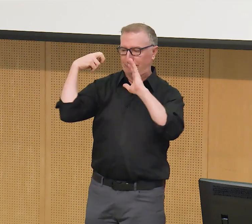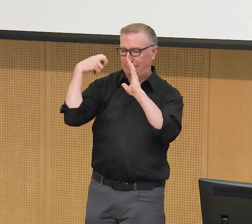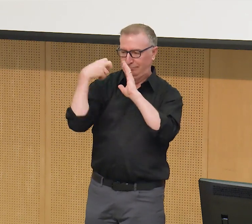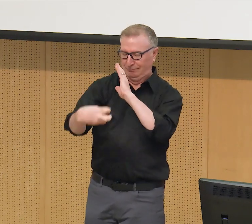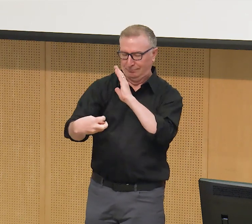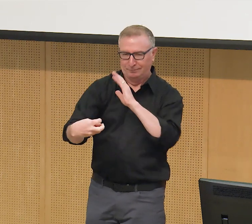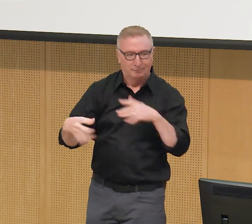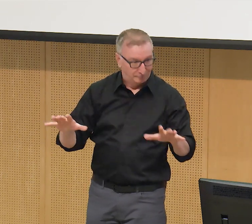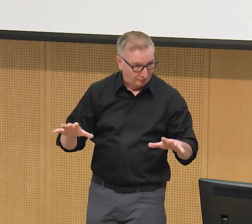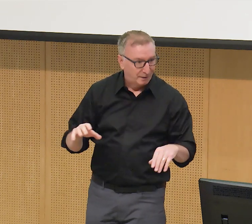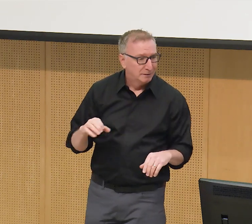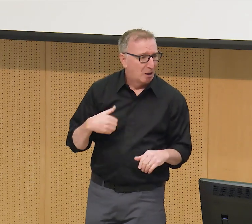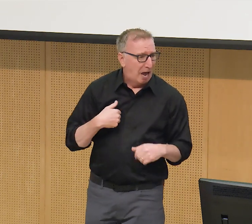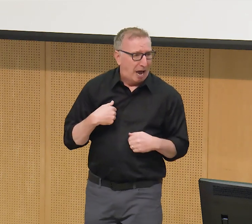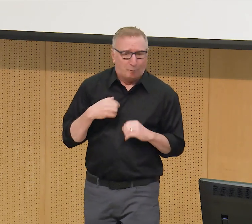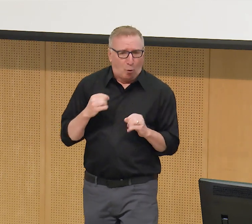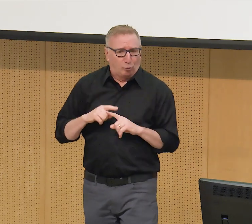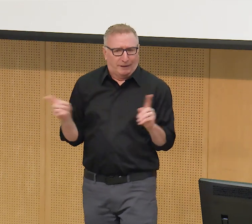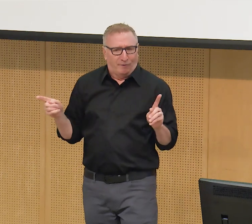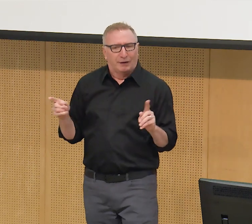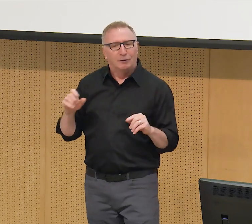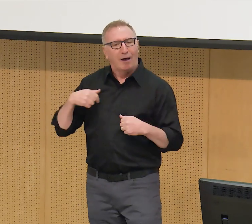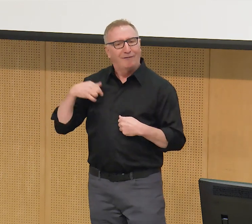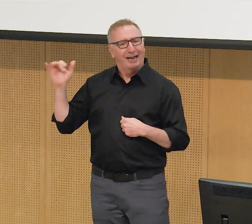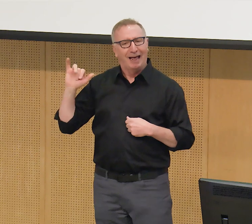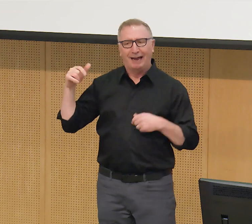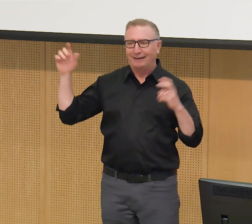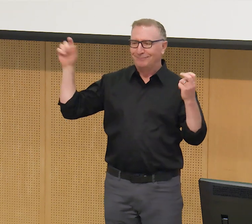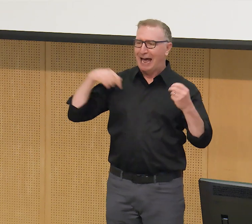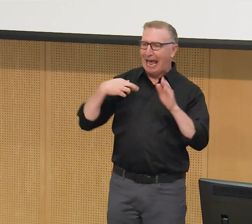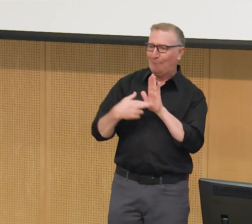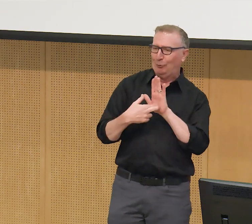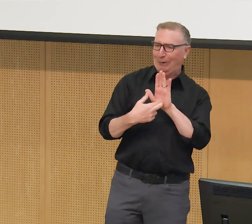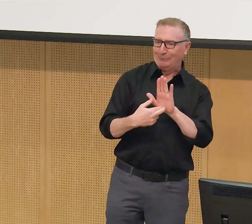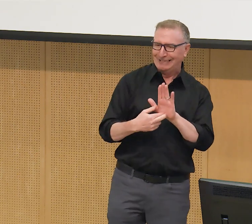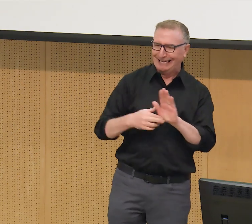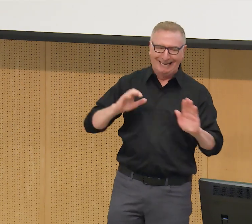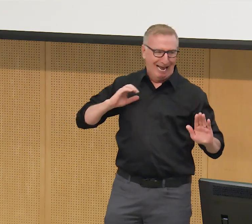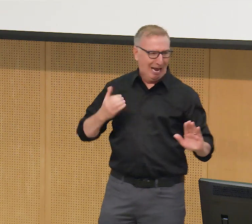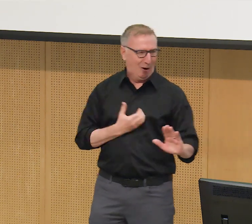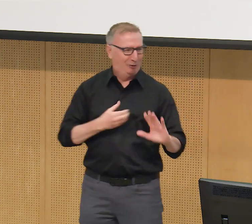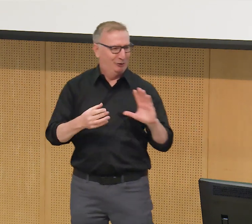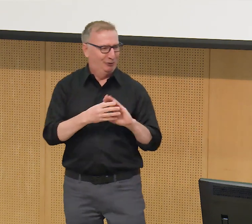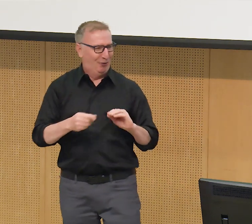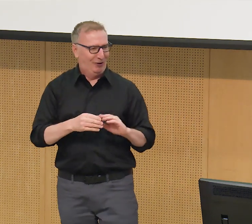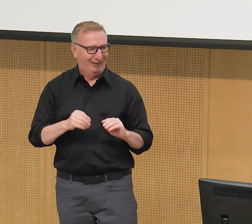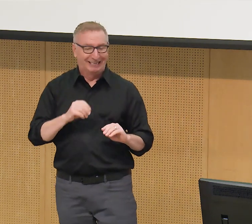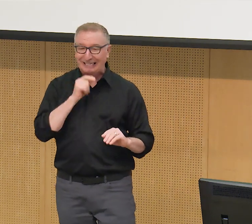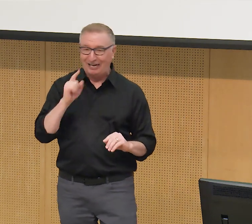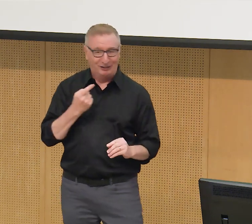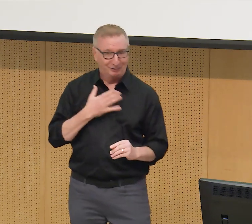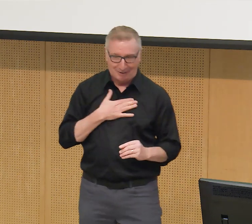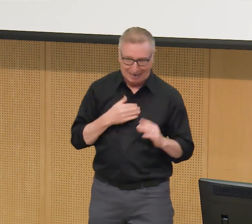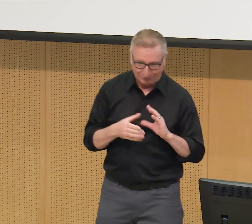the Deaf community and ASL and then fell in love with the community and eventually became a part of it. And it's not just my story,